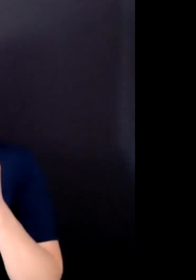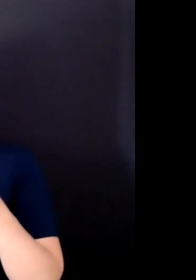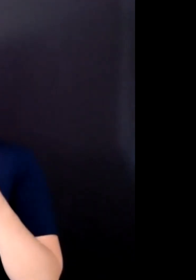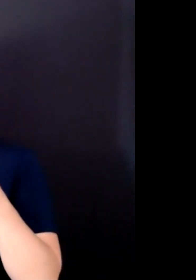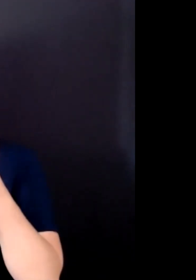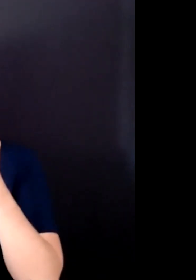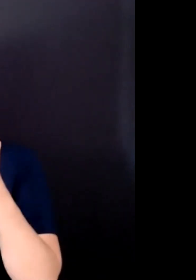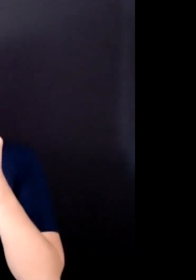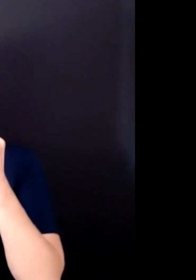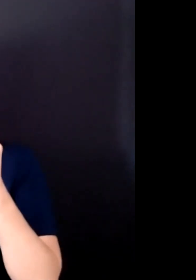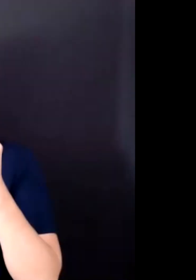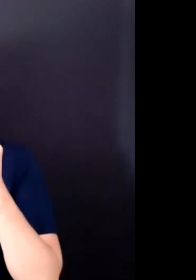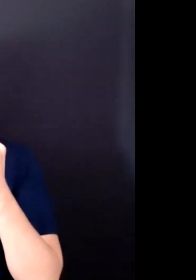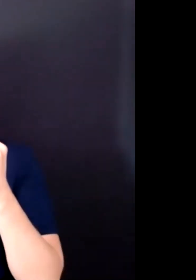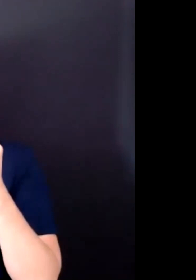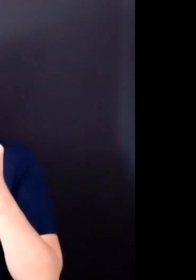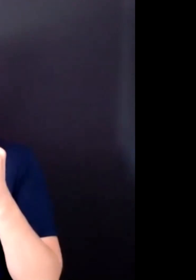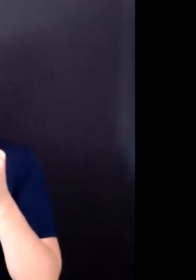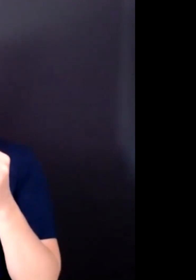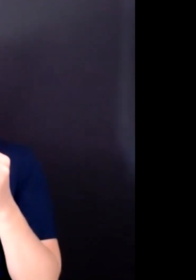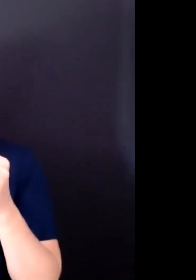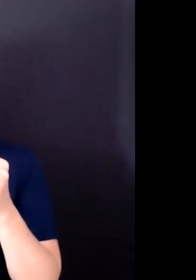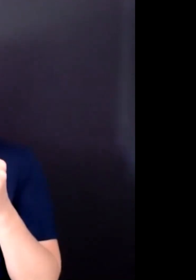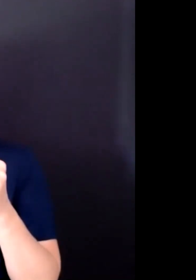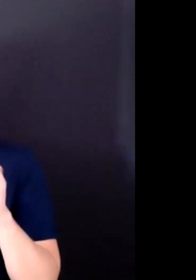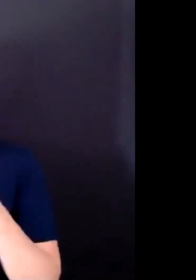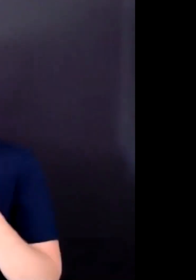many things. We only have about 14 employees, but are involved